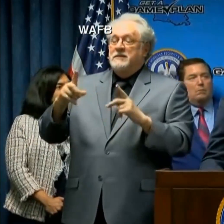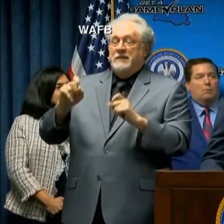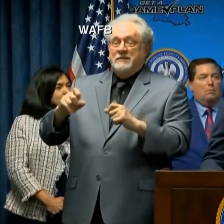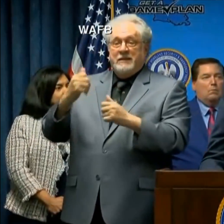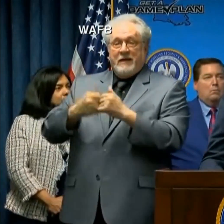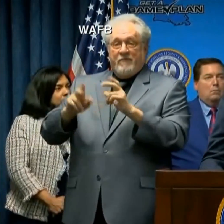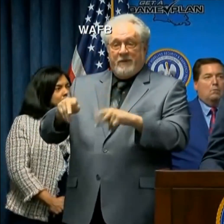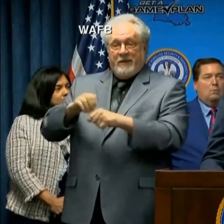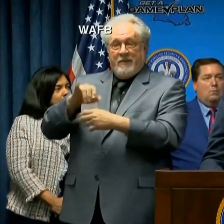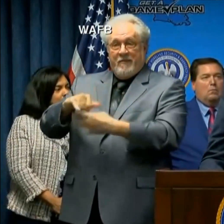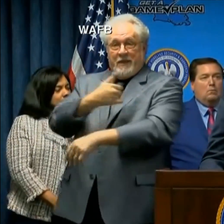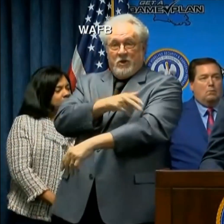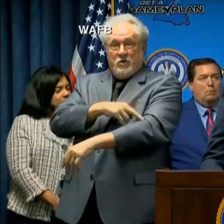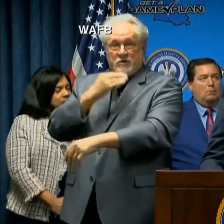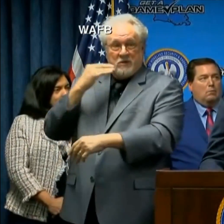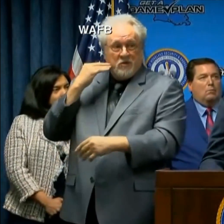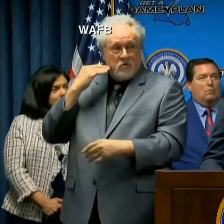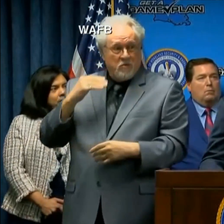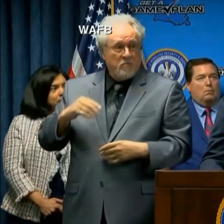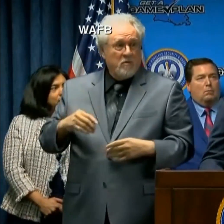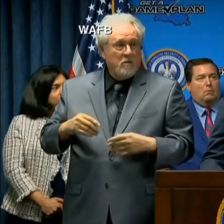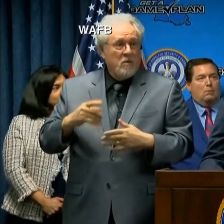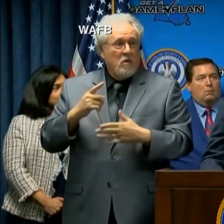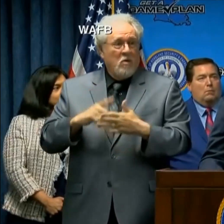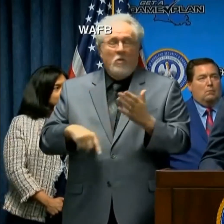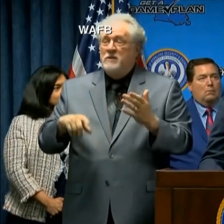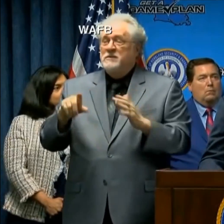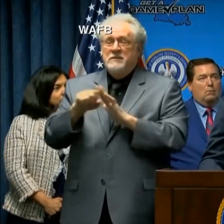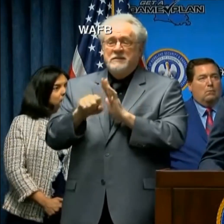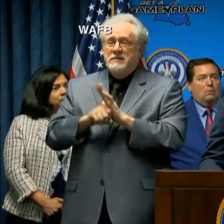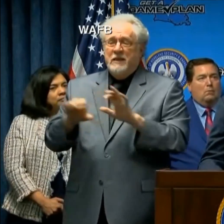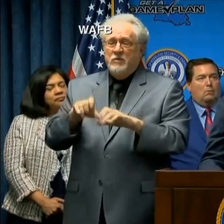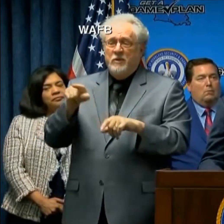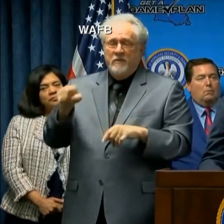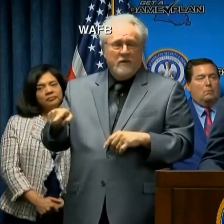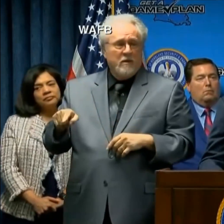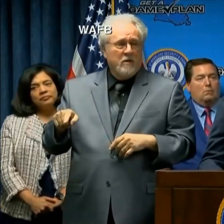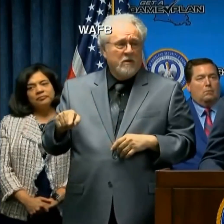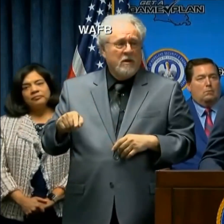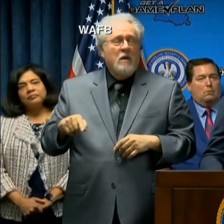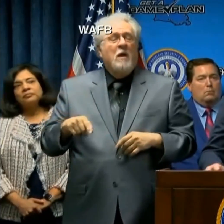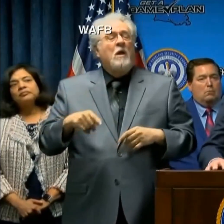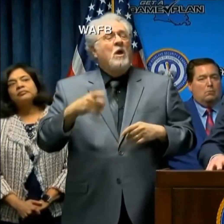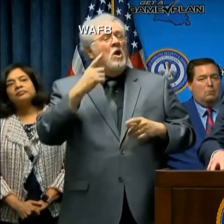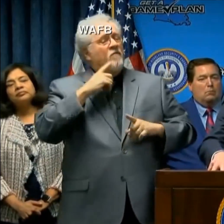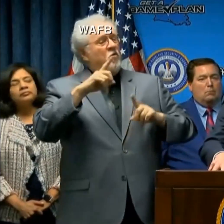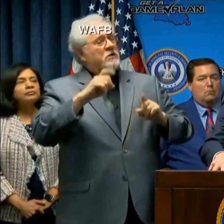specifically of what your yeah when it comes to testing and what's happening at